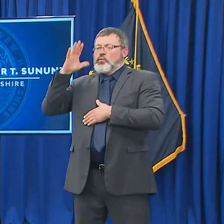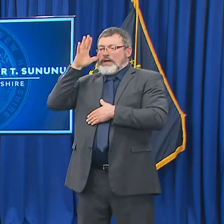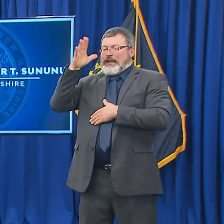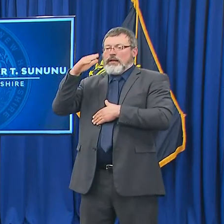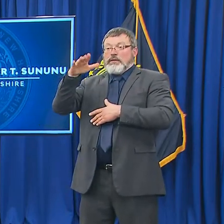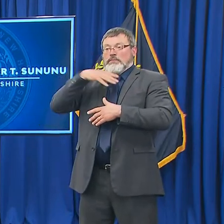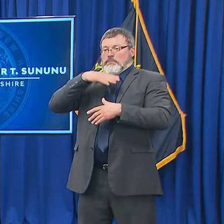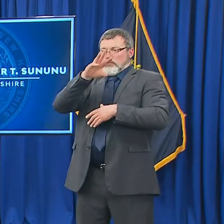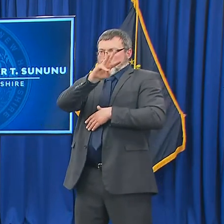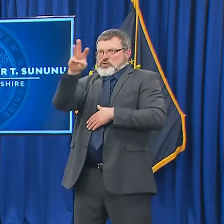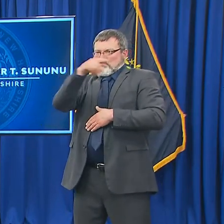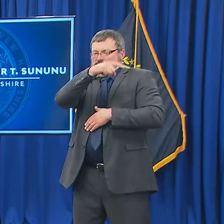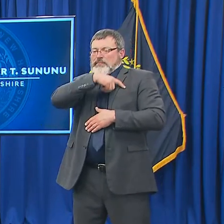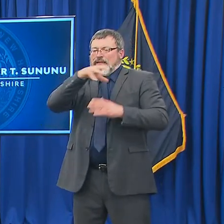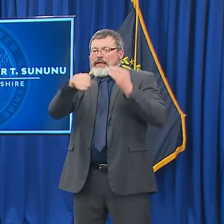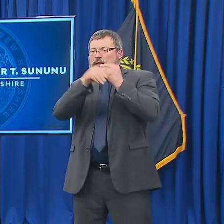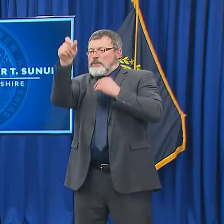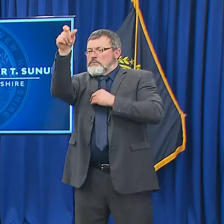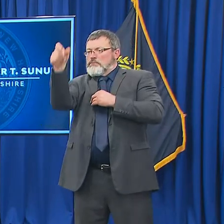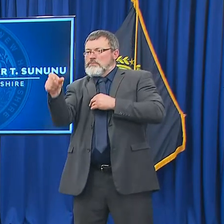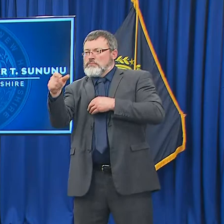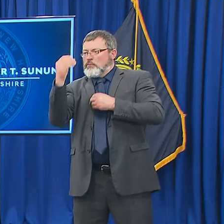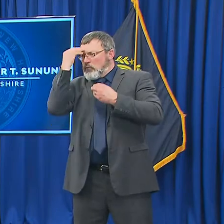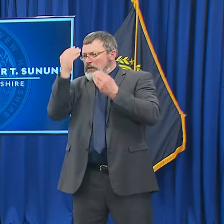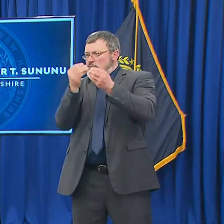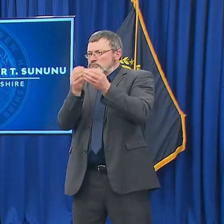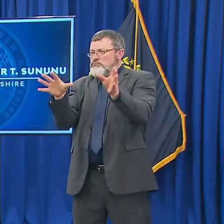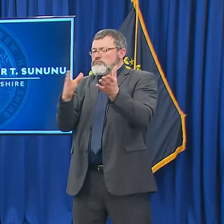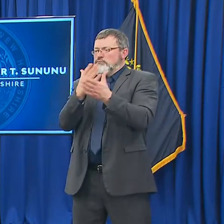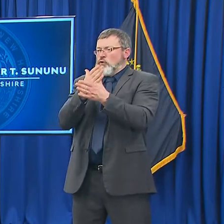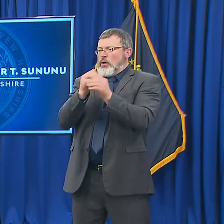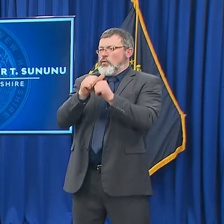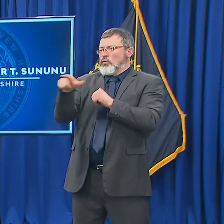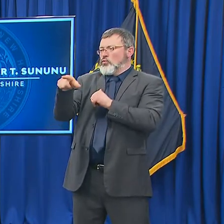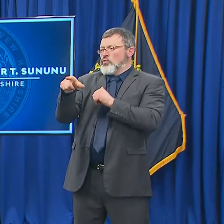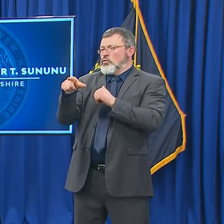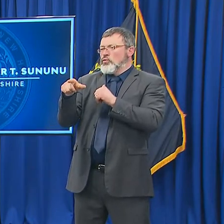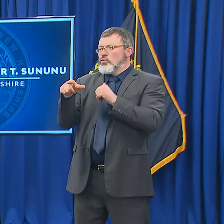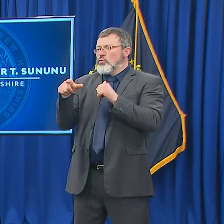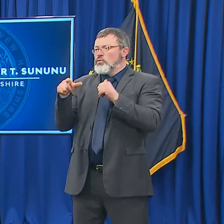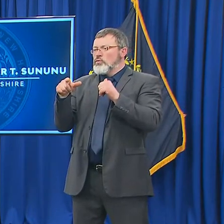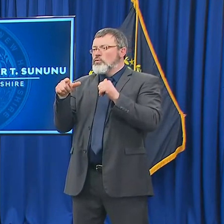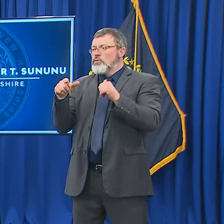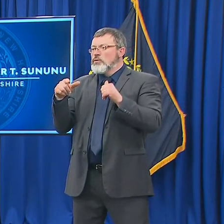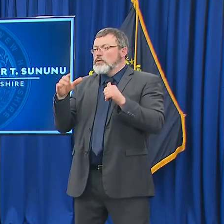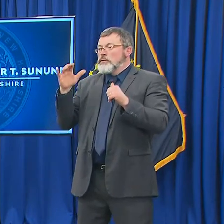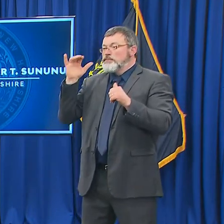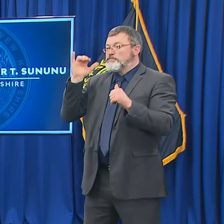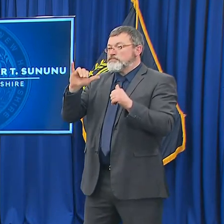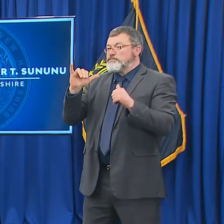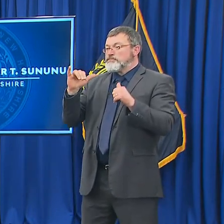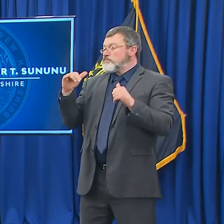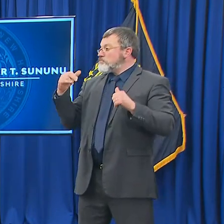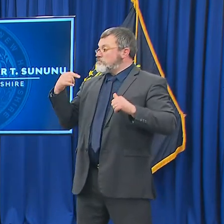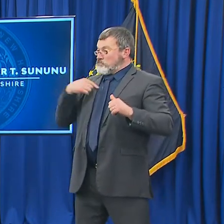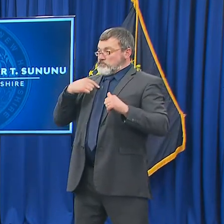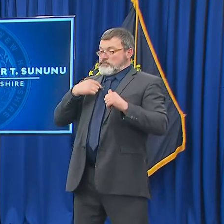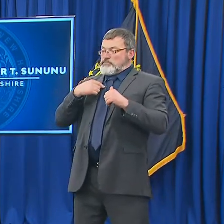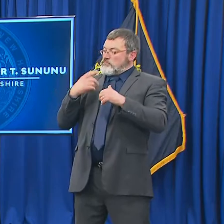and then I'd like to follow up with on some specifics on that. Sure. So state is not stopping contact tracing. I have to tell you, I think there's